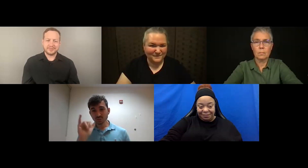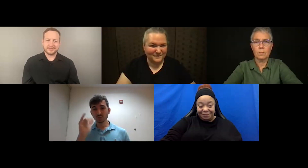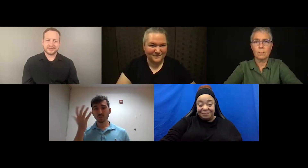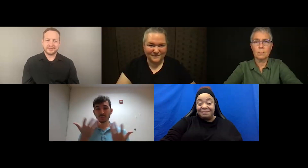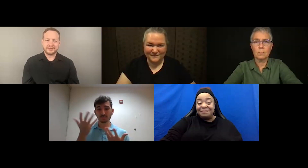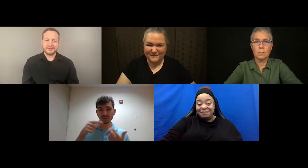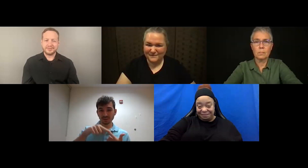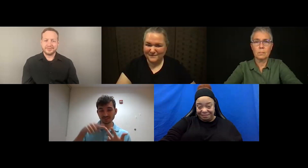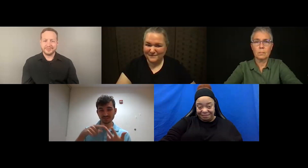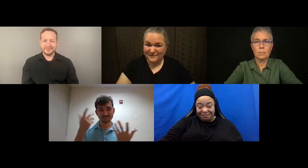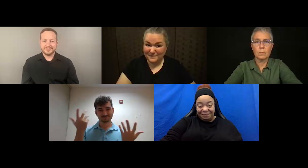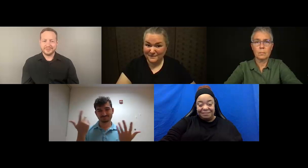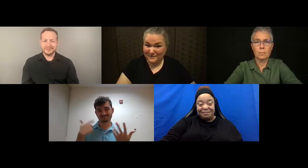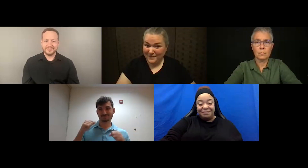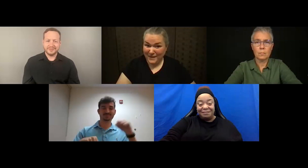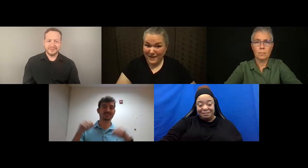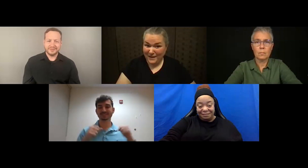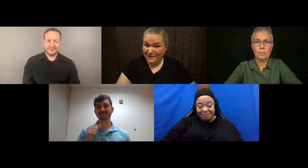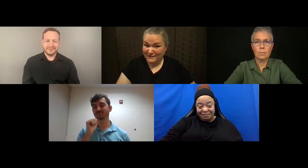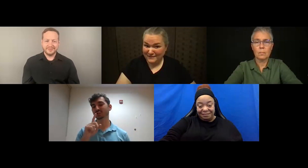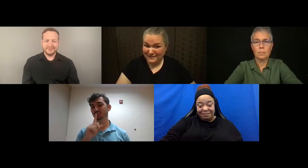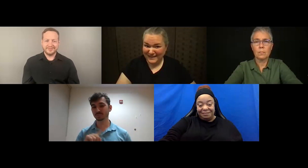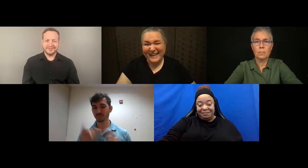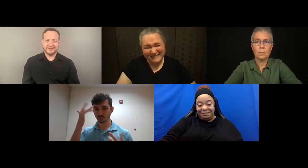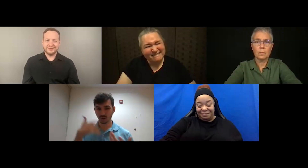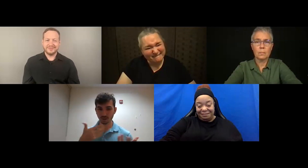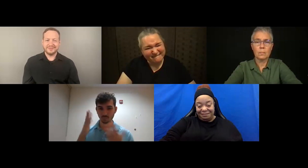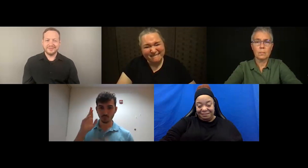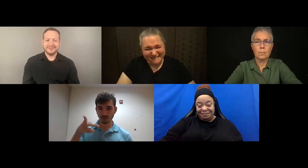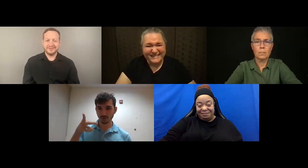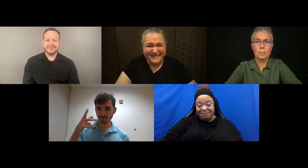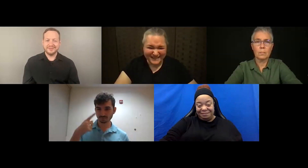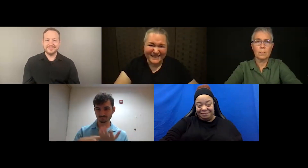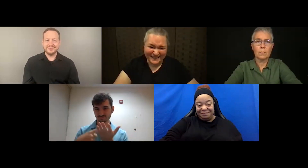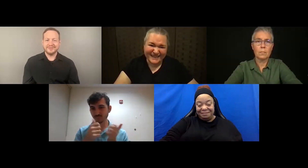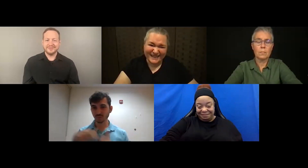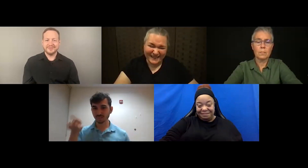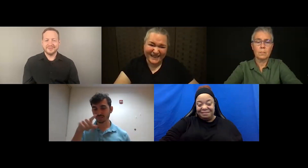like, having access to information is important too. Yeah, I'm not really sure how I feel about that,